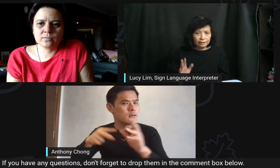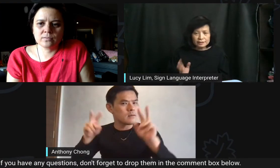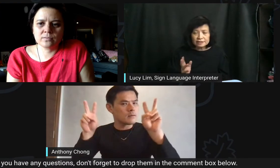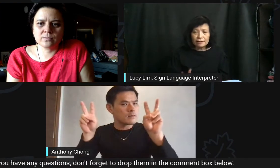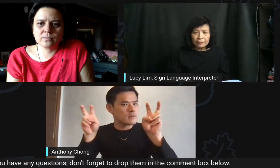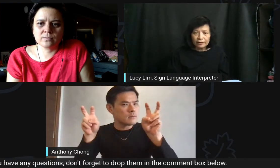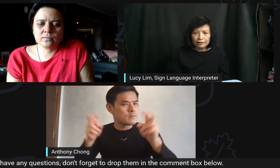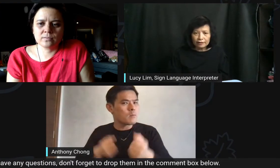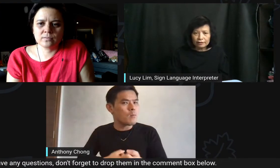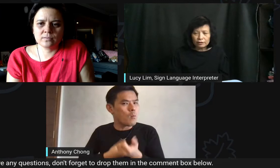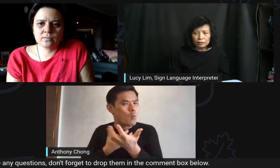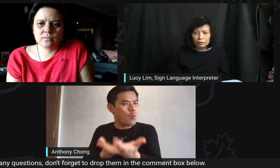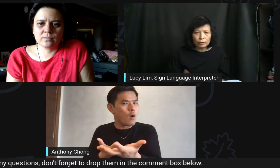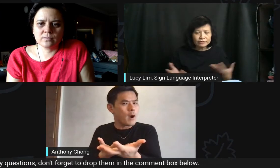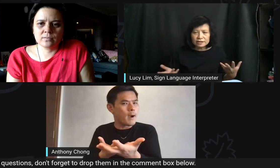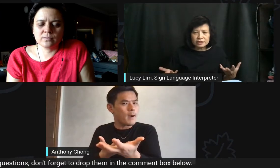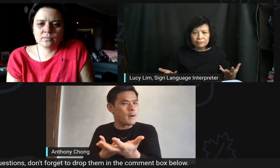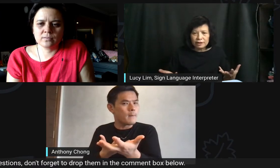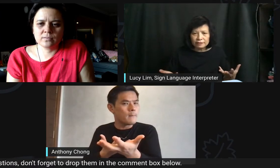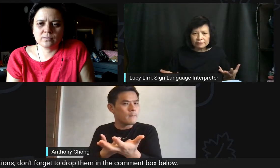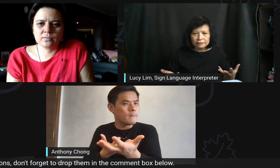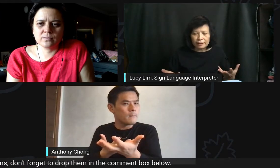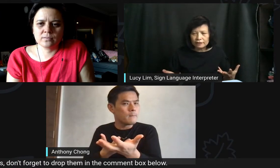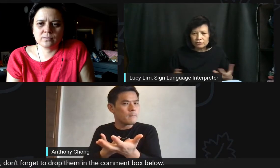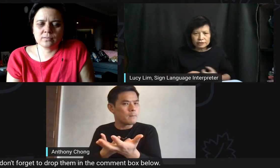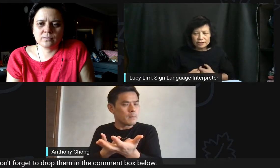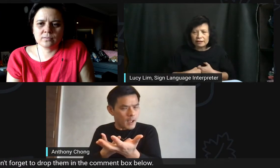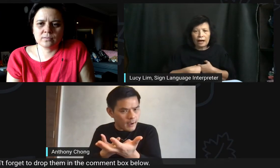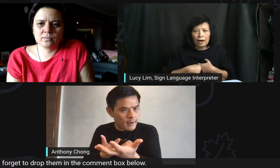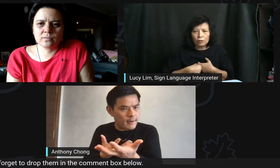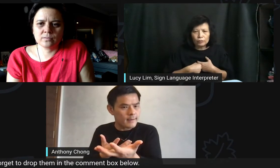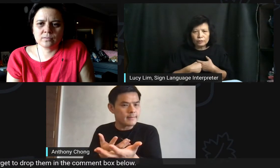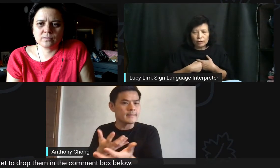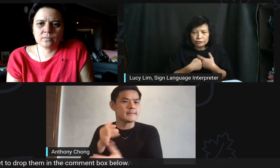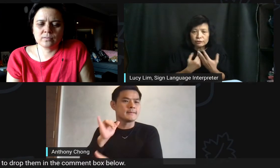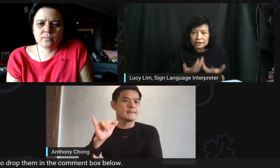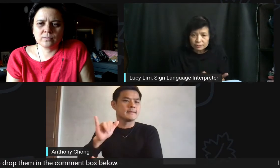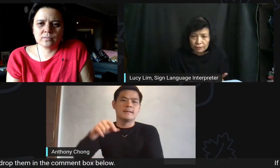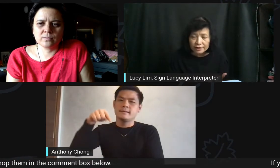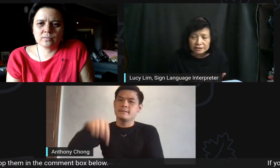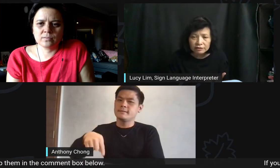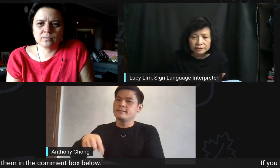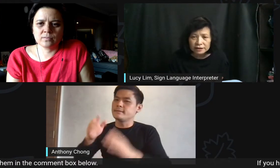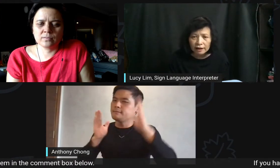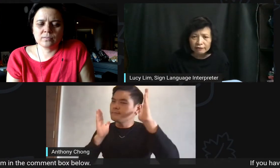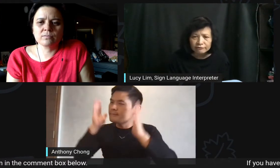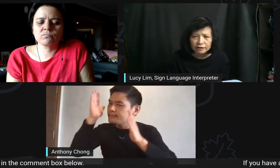I learn something, what does it mean? Like, you know, is that how we want to express ourselves?